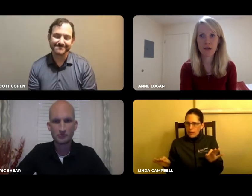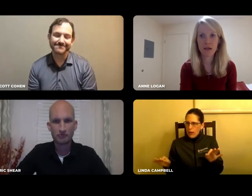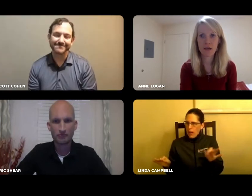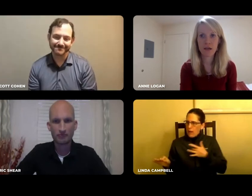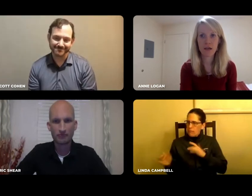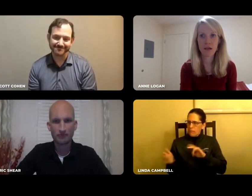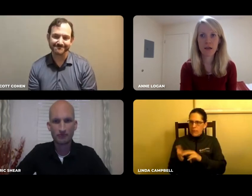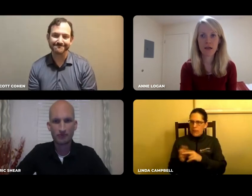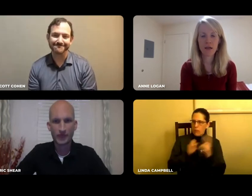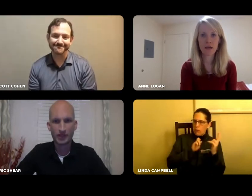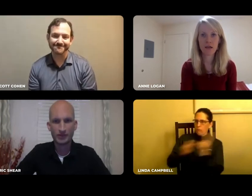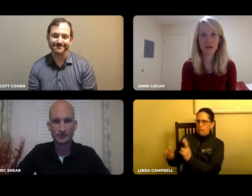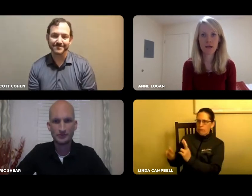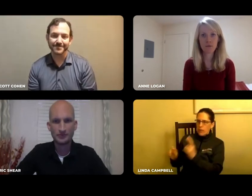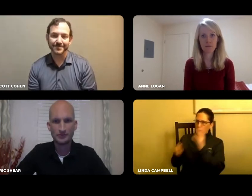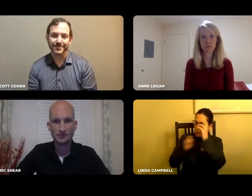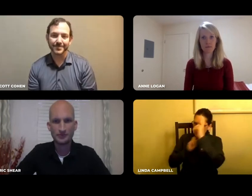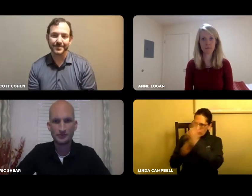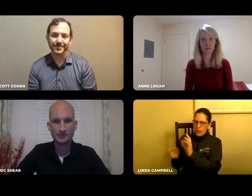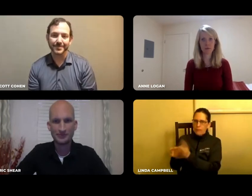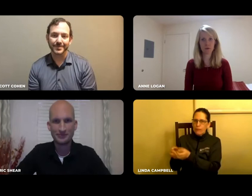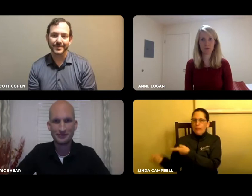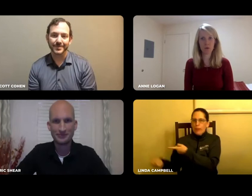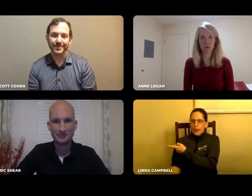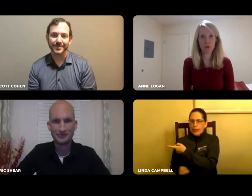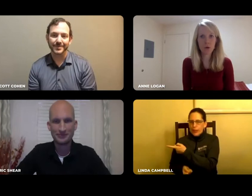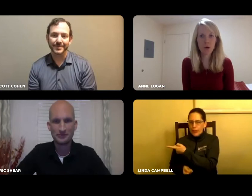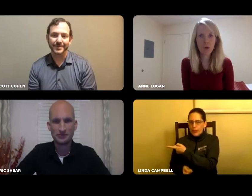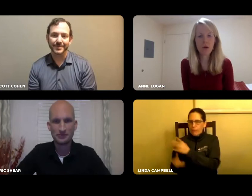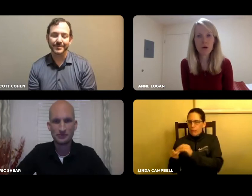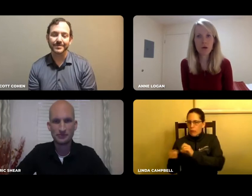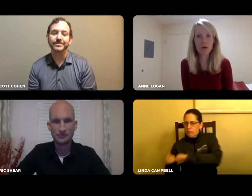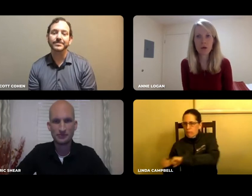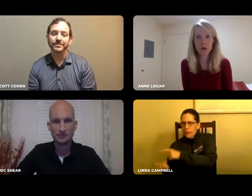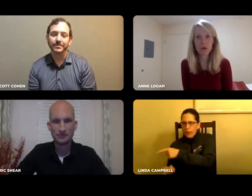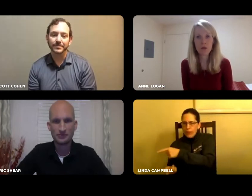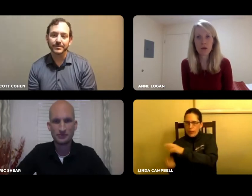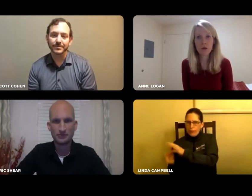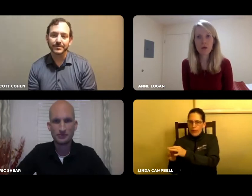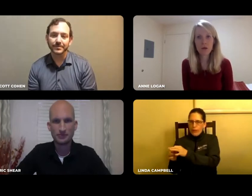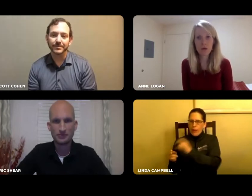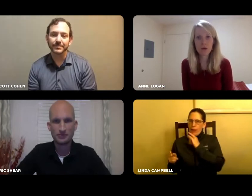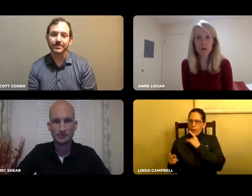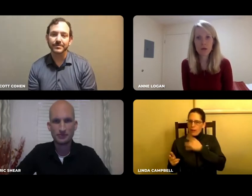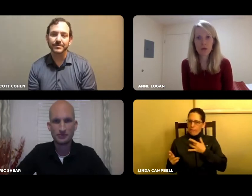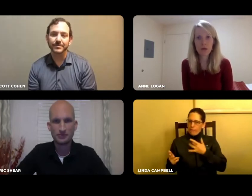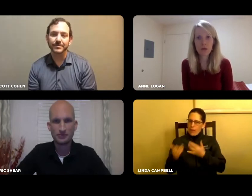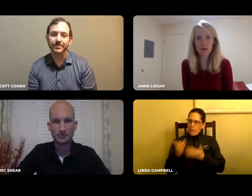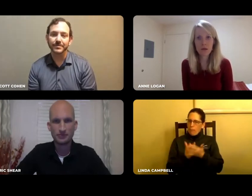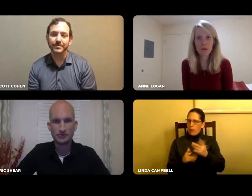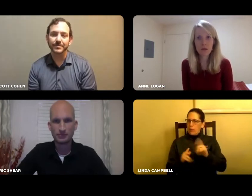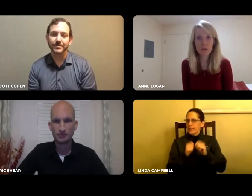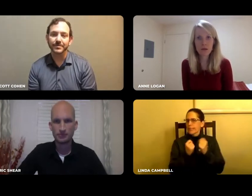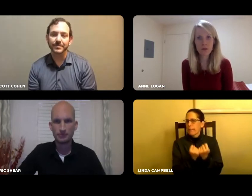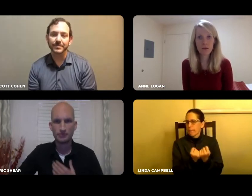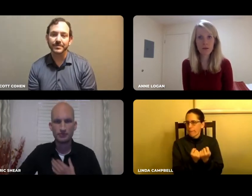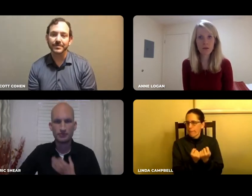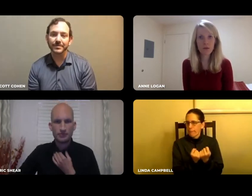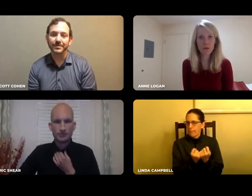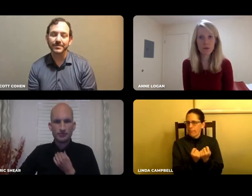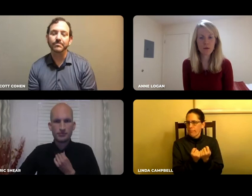everyone in the room understand one another. So they're thought of as part of the team.